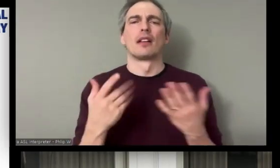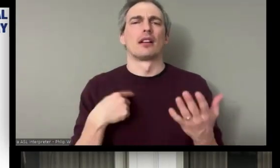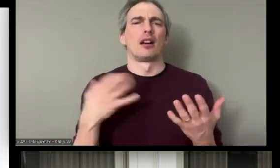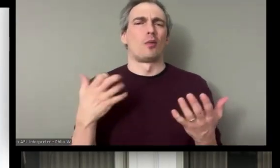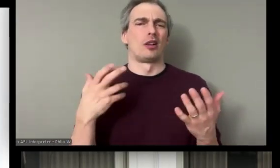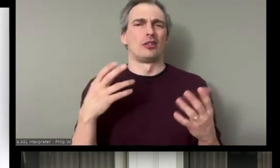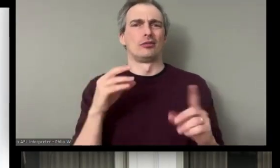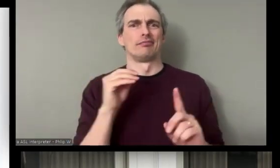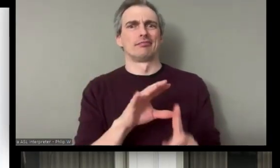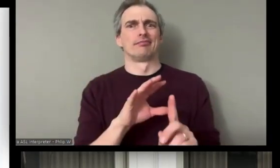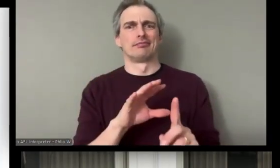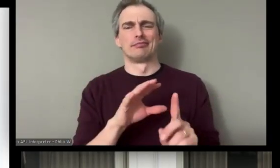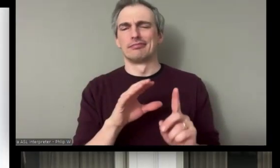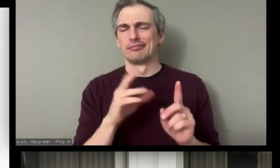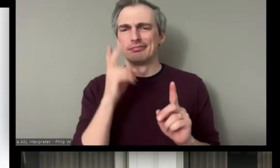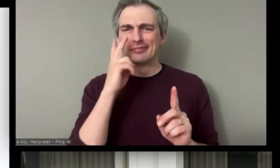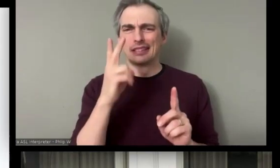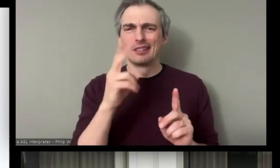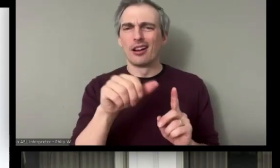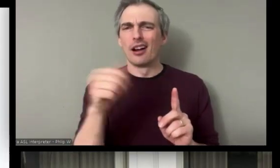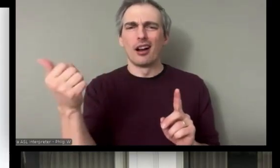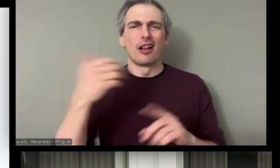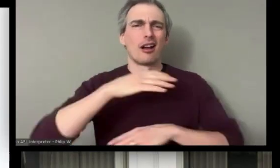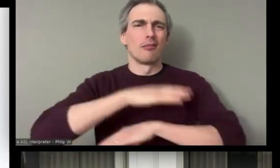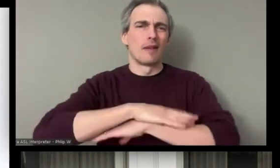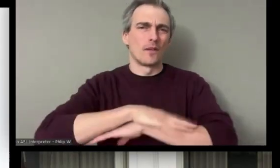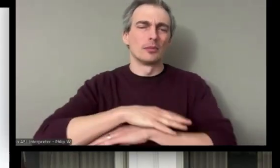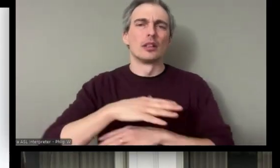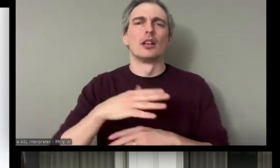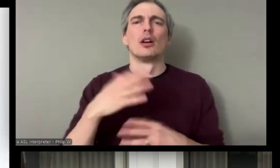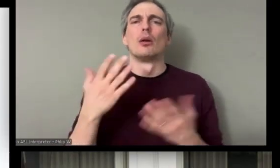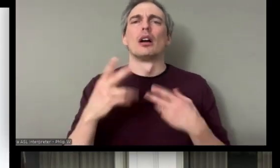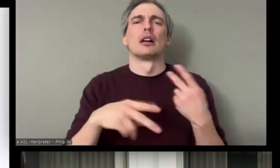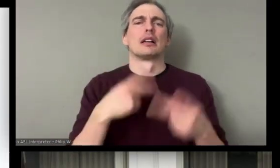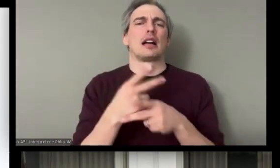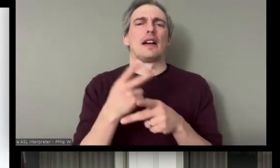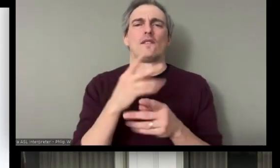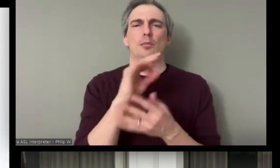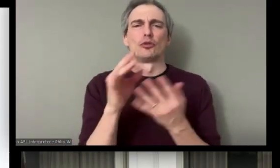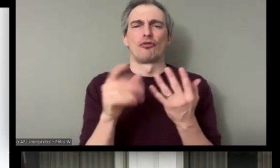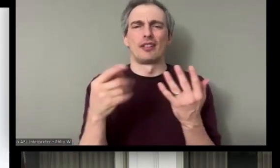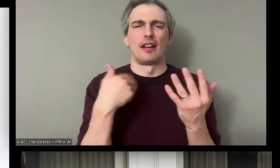platforms: What kind of options do they have for representing that you do have a disability?